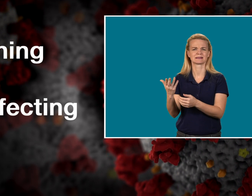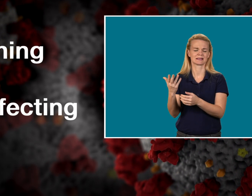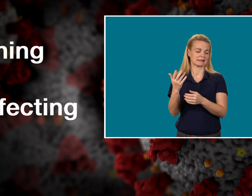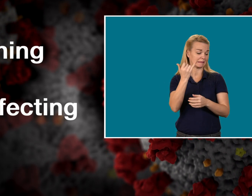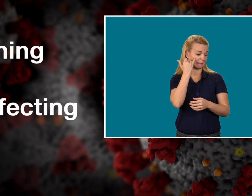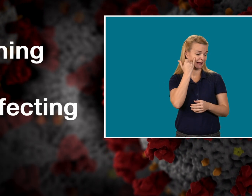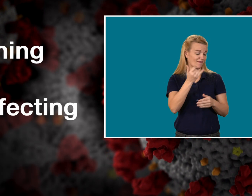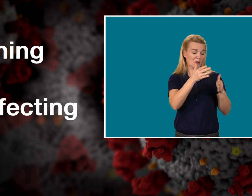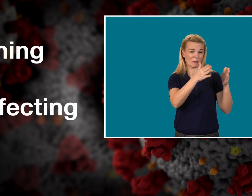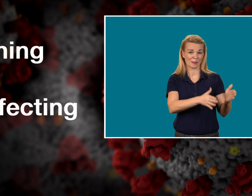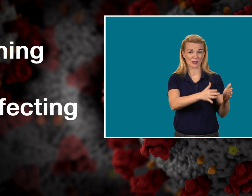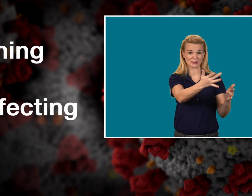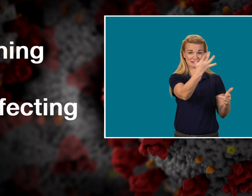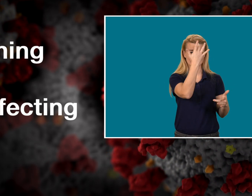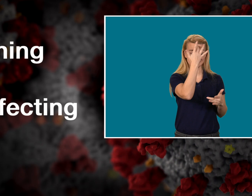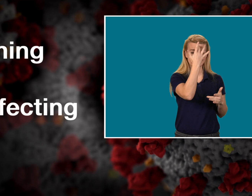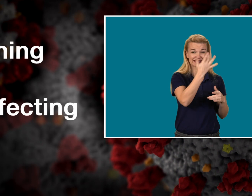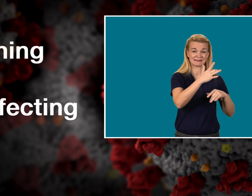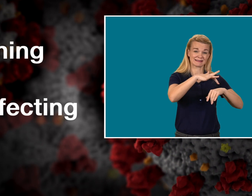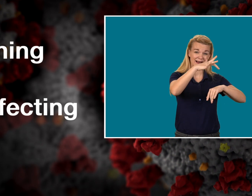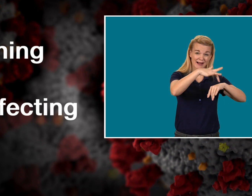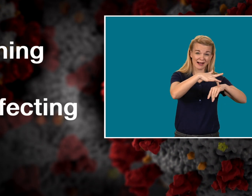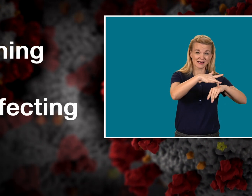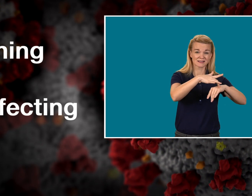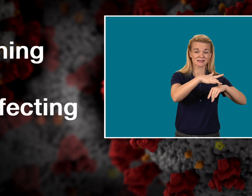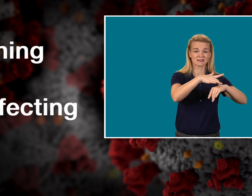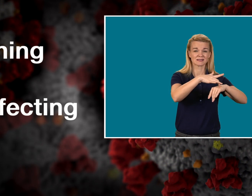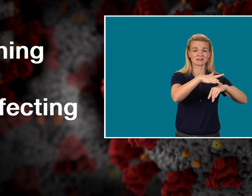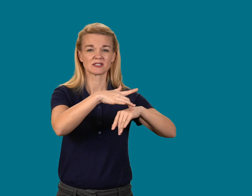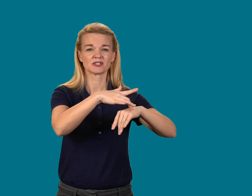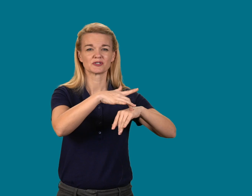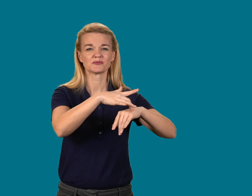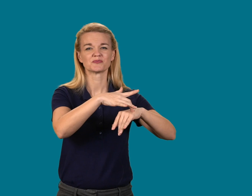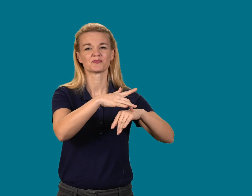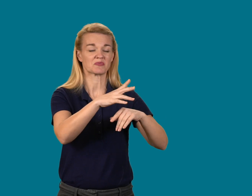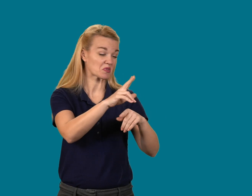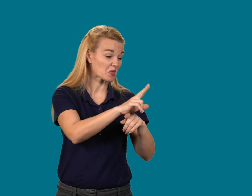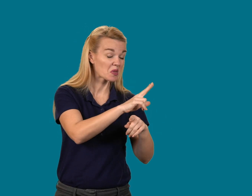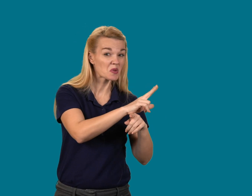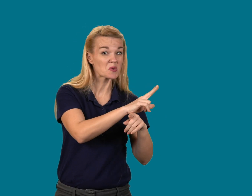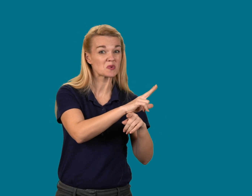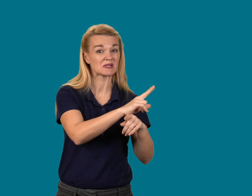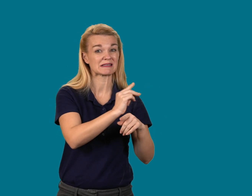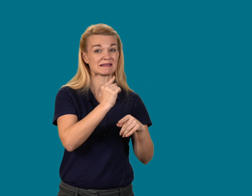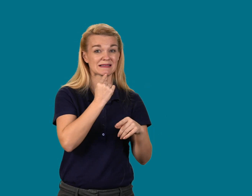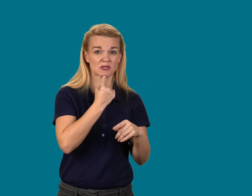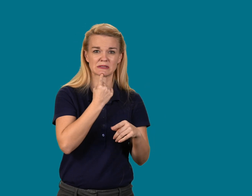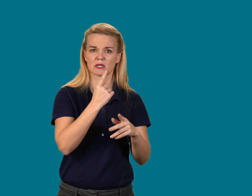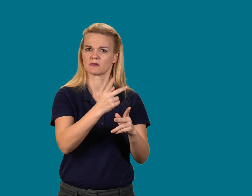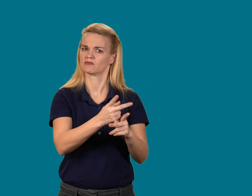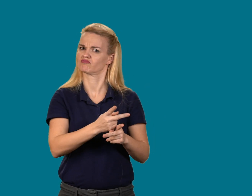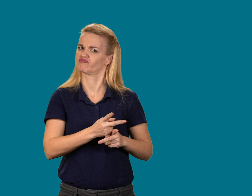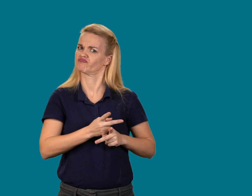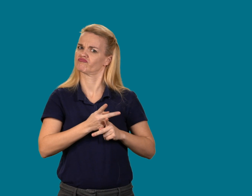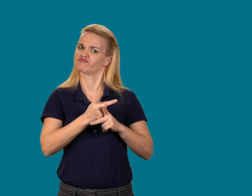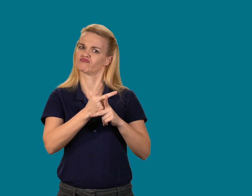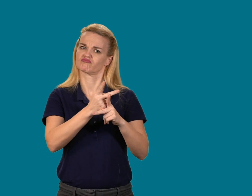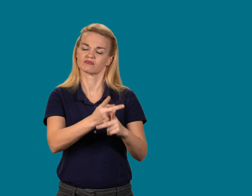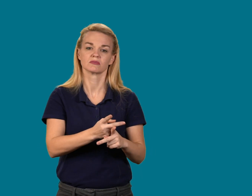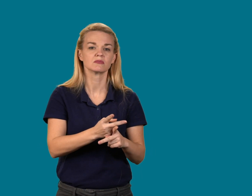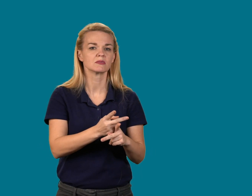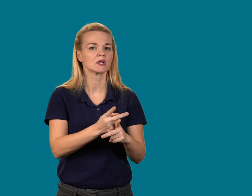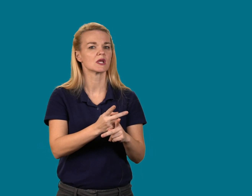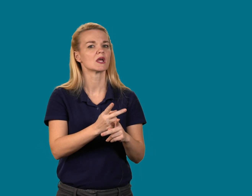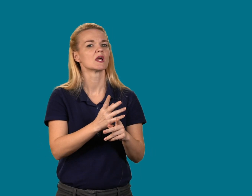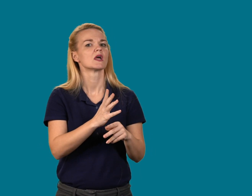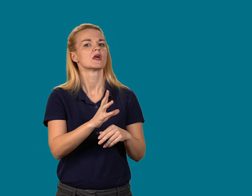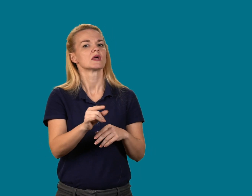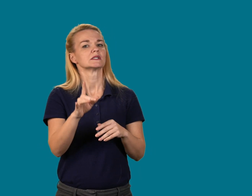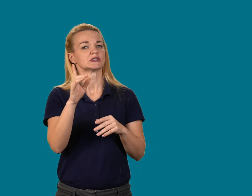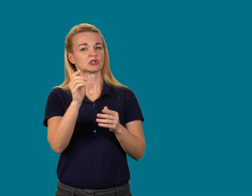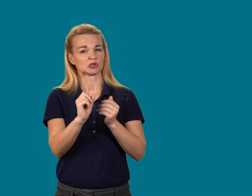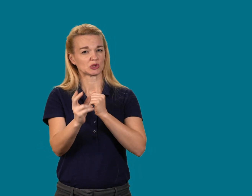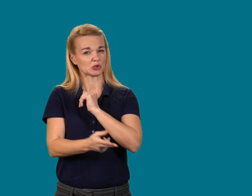and disposing of items used by the person who is sick.